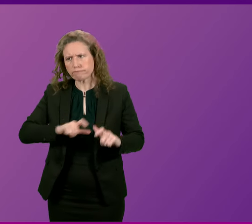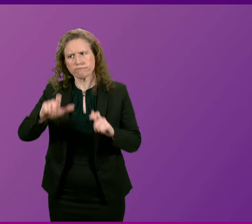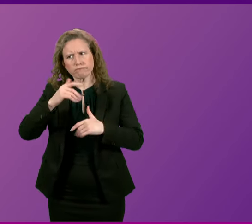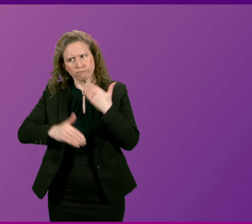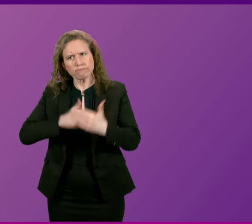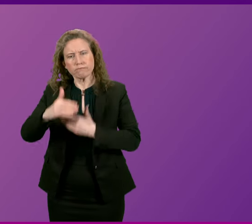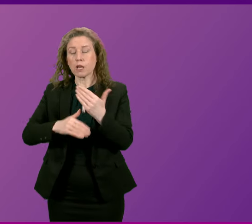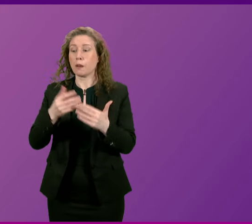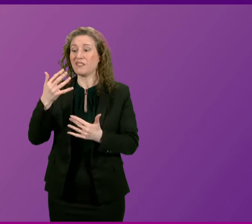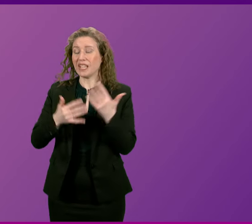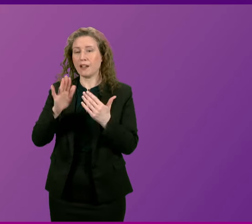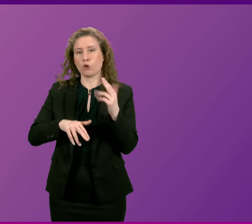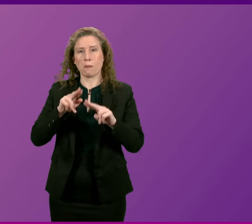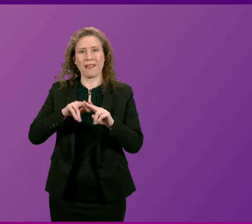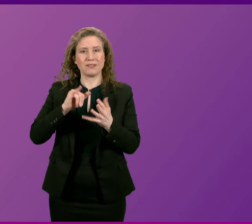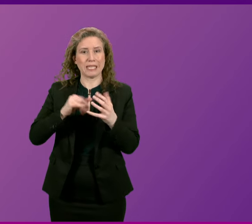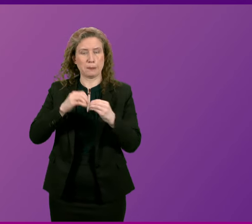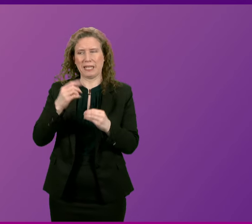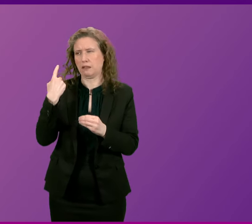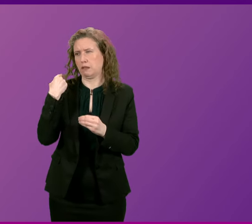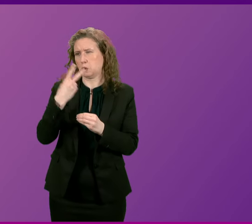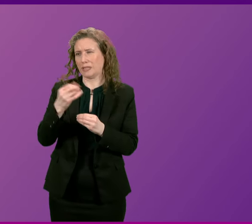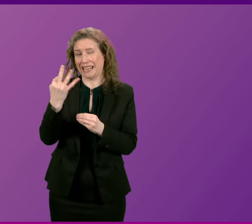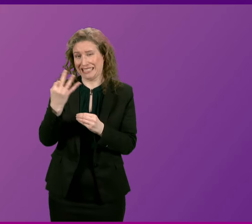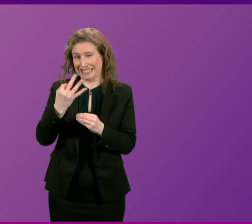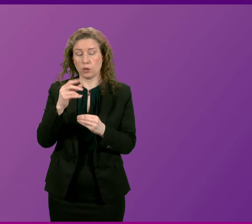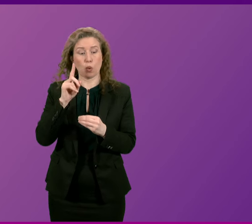Figures from the Federation of Small Businesses in 2018 suggested that women-led businesses account